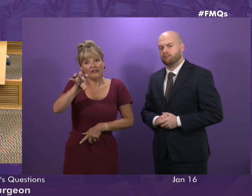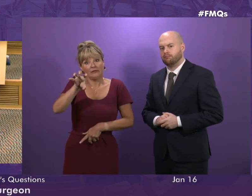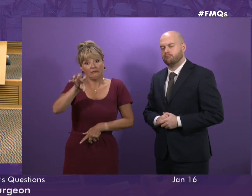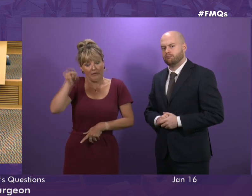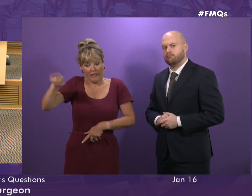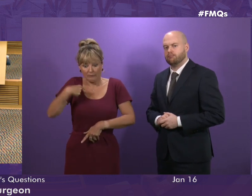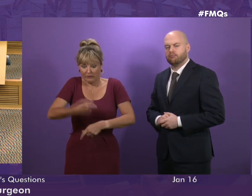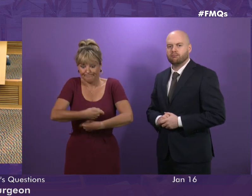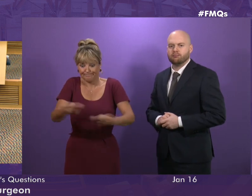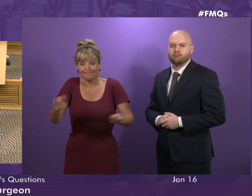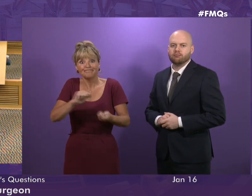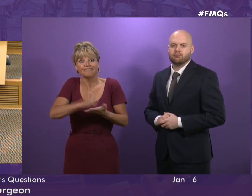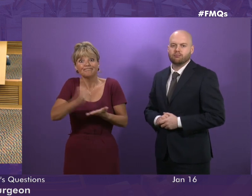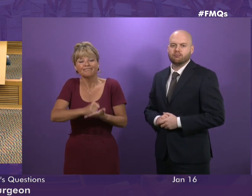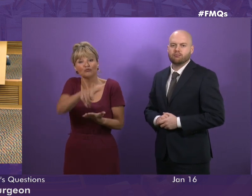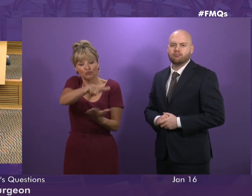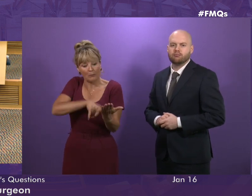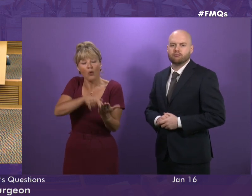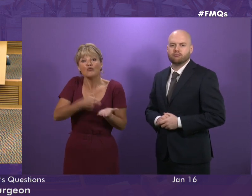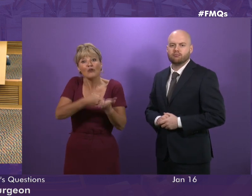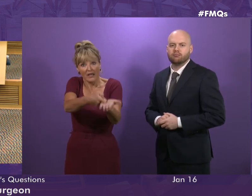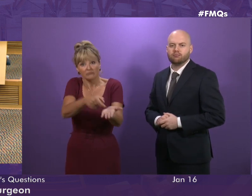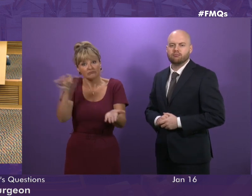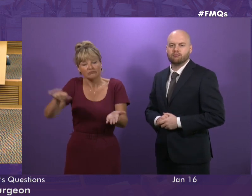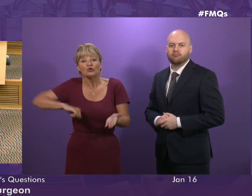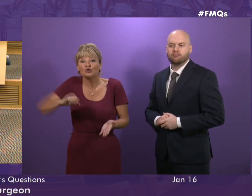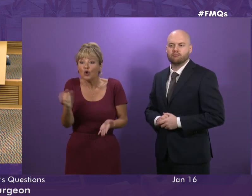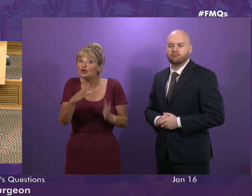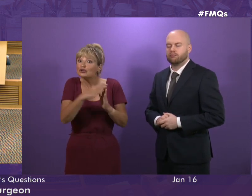report and made its recommendations, the Scottish Conservatives welcomed the report and said